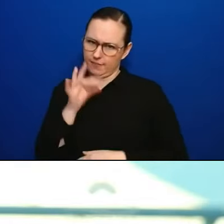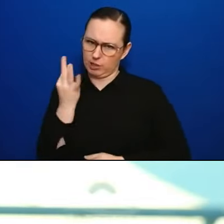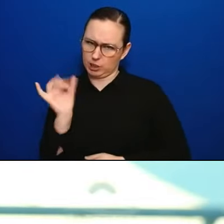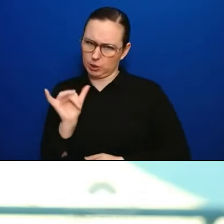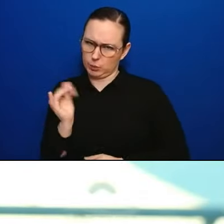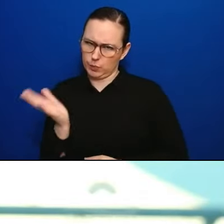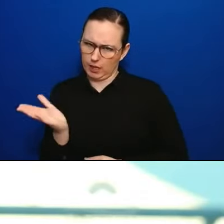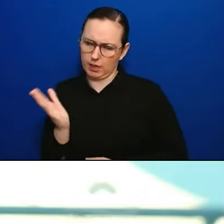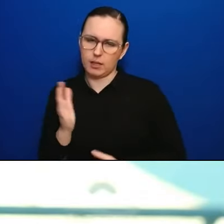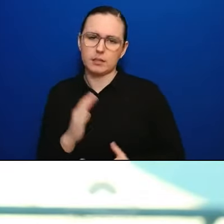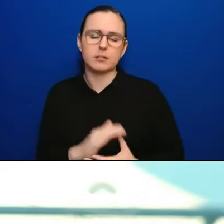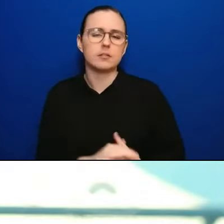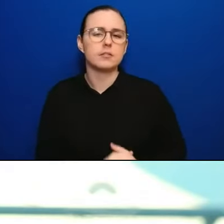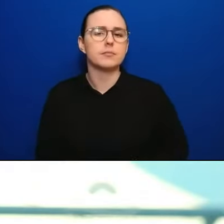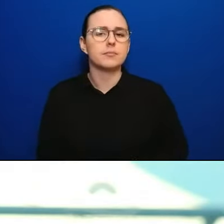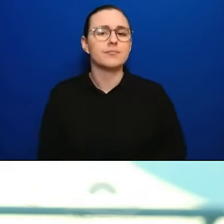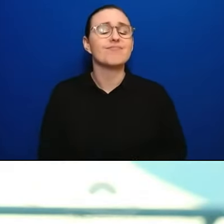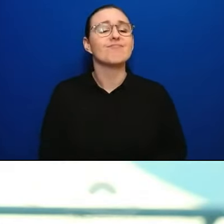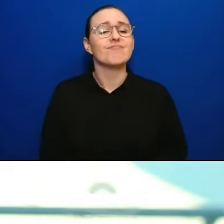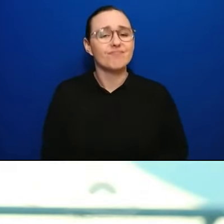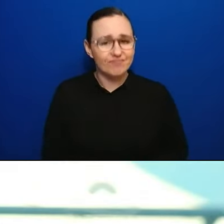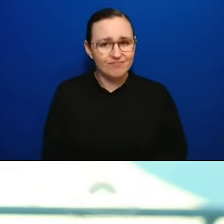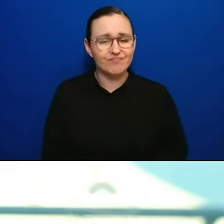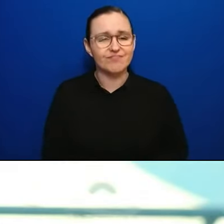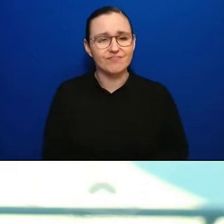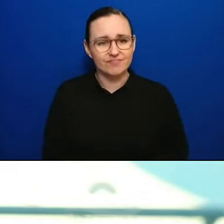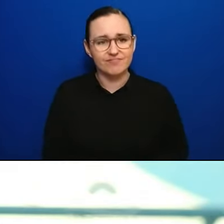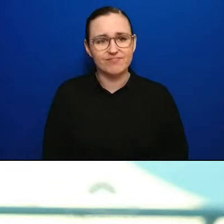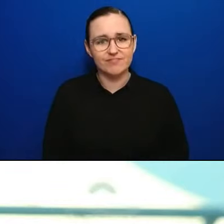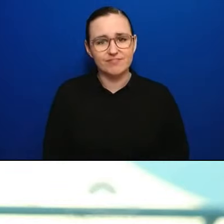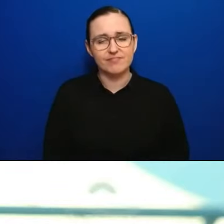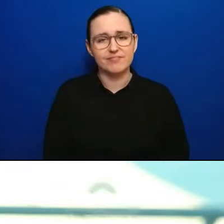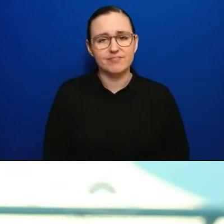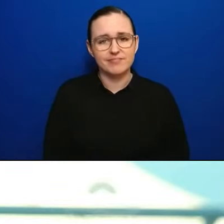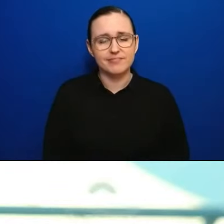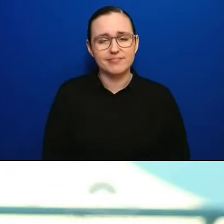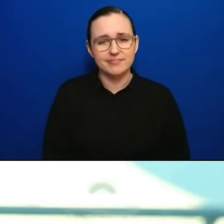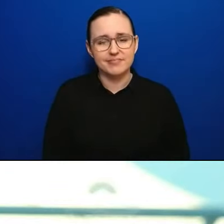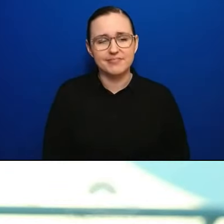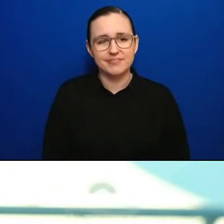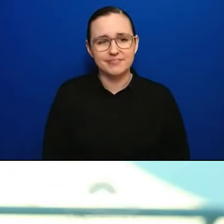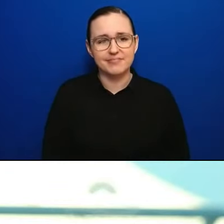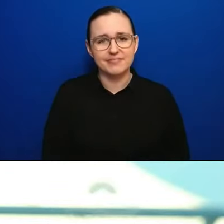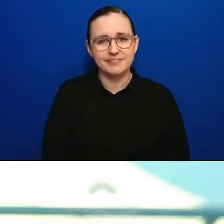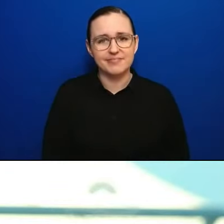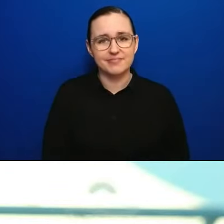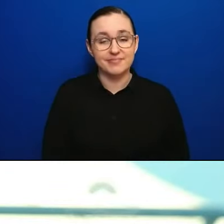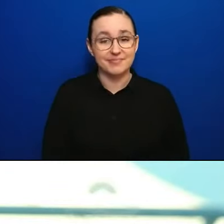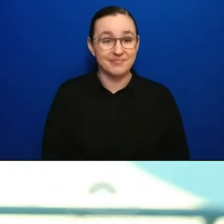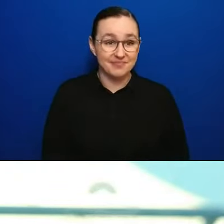No social distancing. Field trips would be allowed. And you we need an answer in